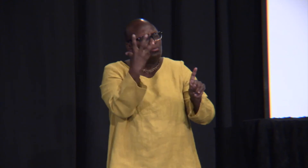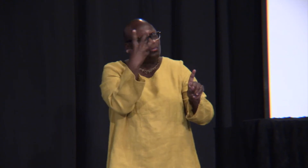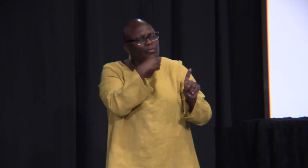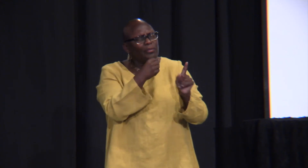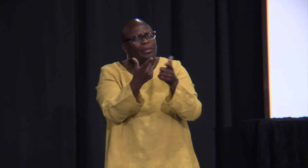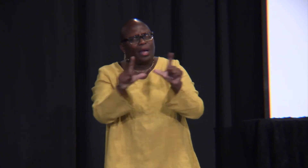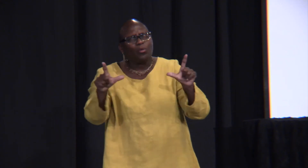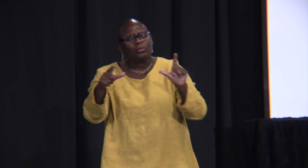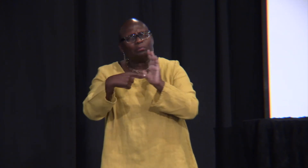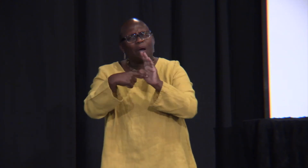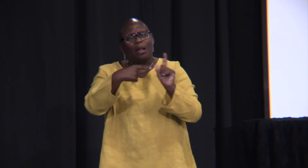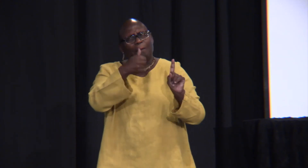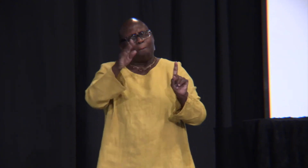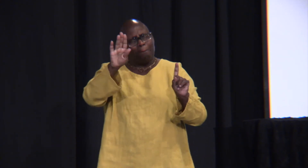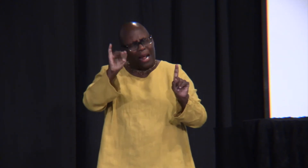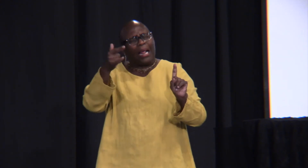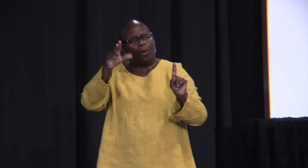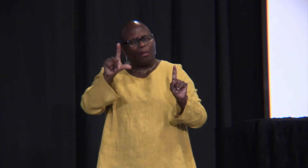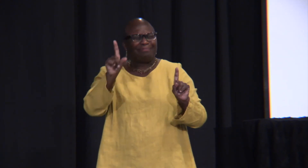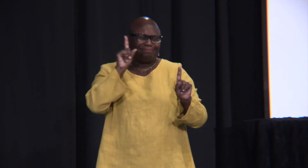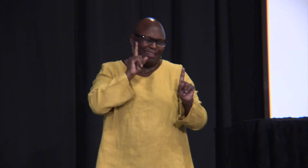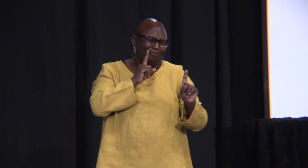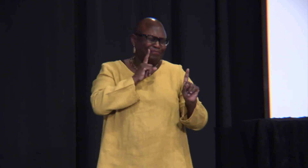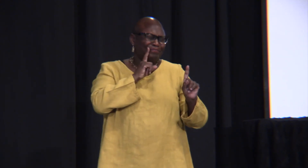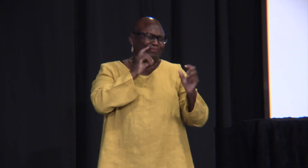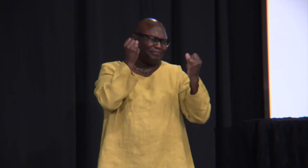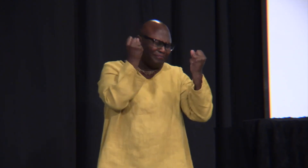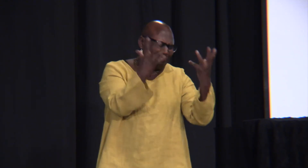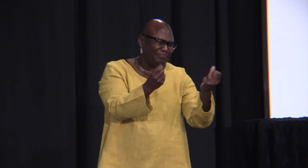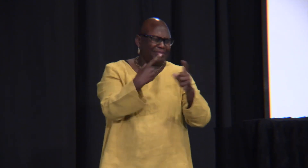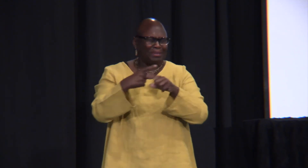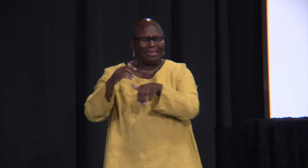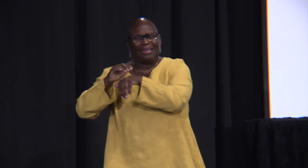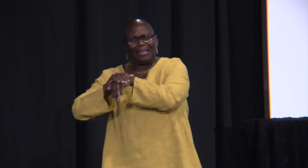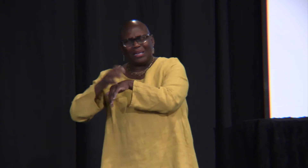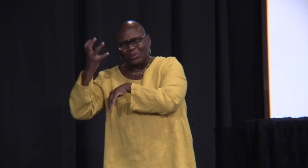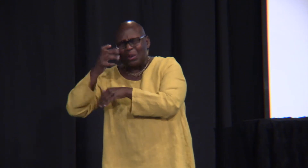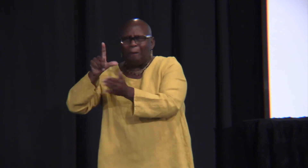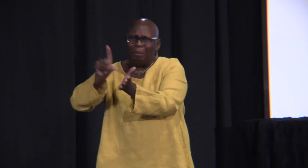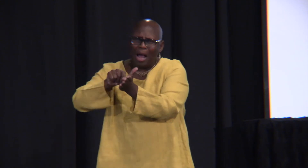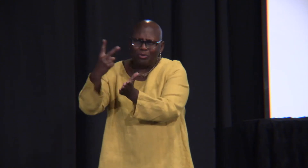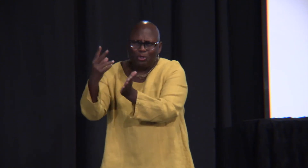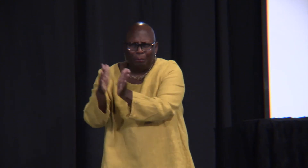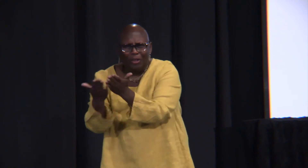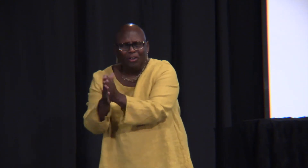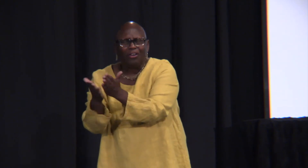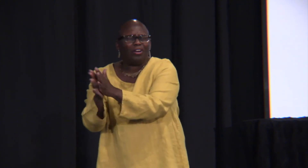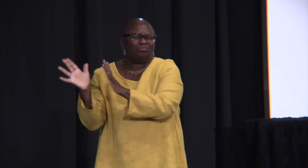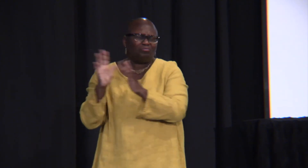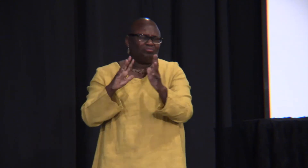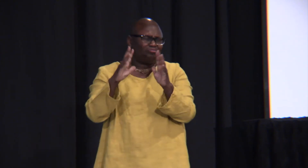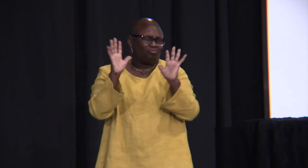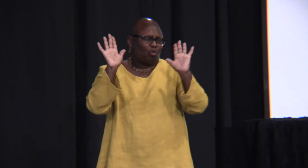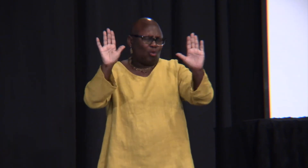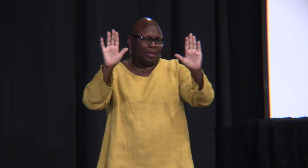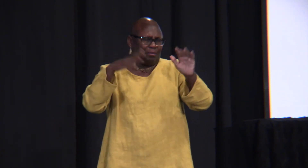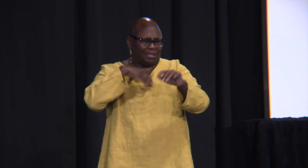My oldest son who is deaf, Jared, teaches English in high school in Southern California.